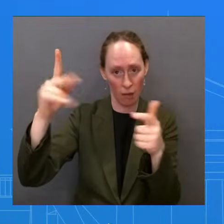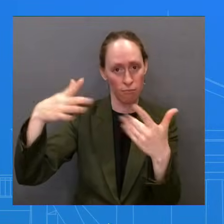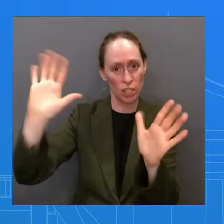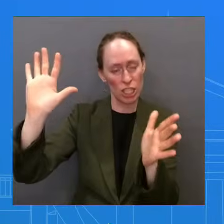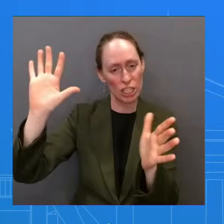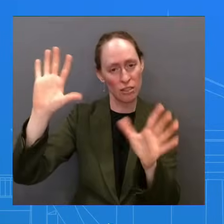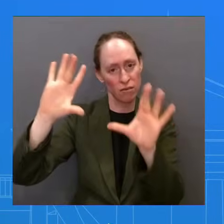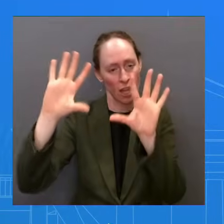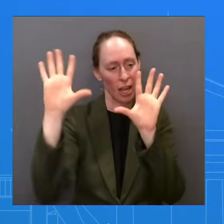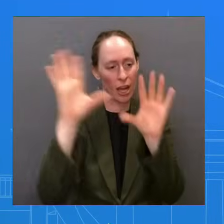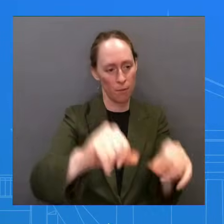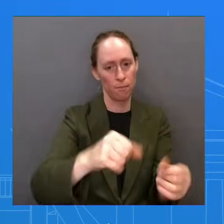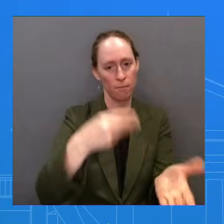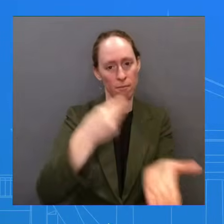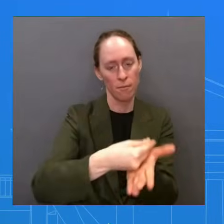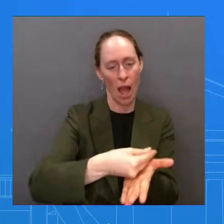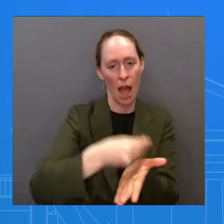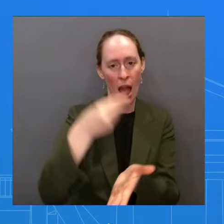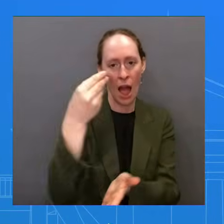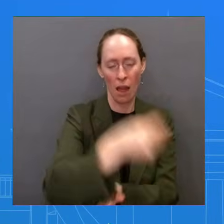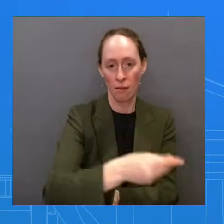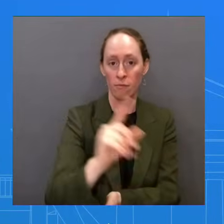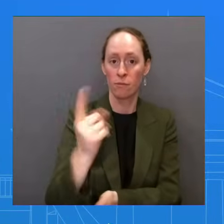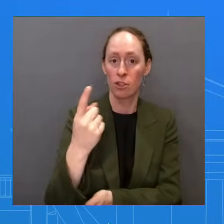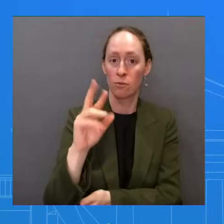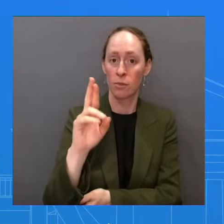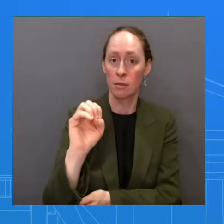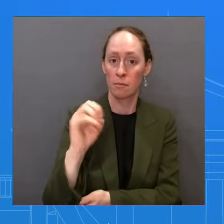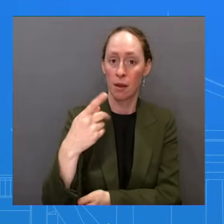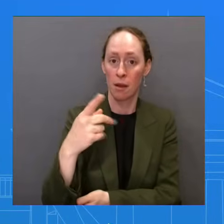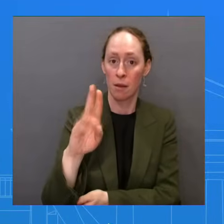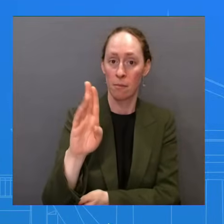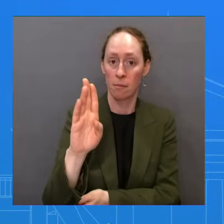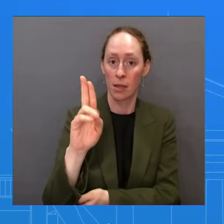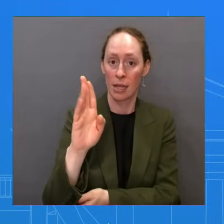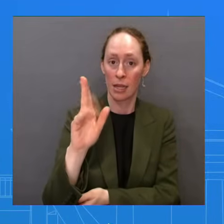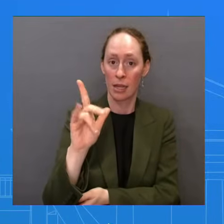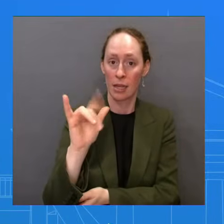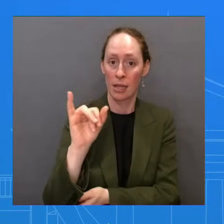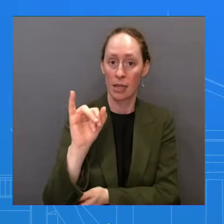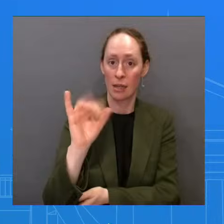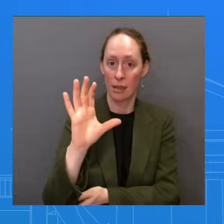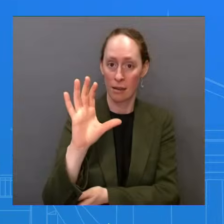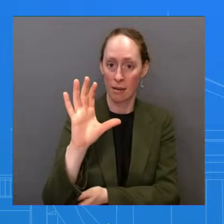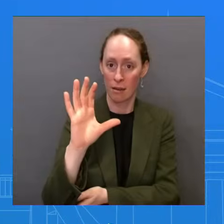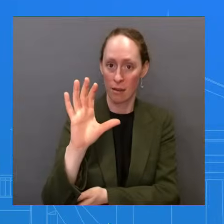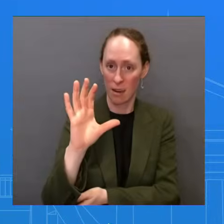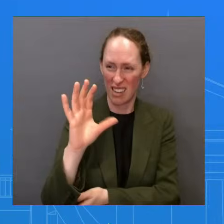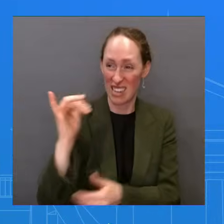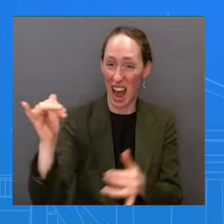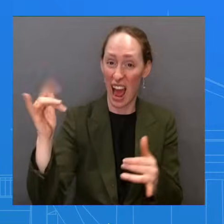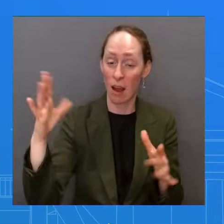Did he wake up in the morning and find out, you know, Jamie Dimon just got a bit -- a little bit bigger? Ms. Jean-Pierre: So, again, I could tell you